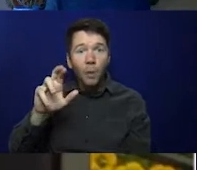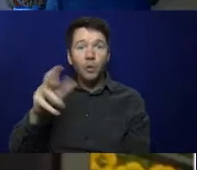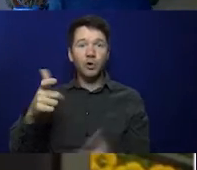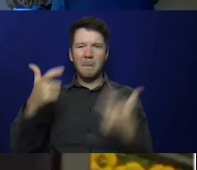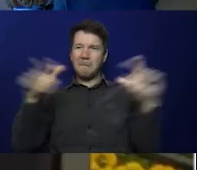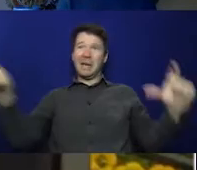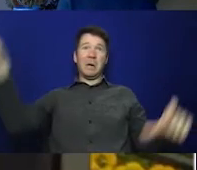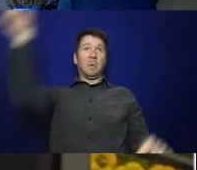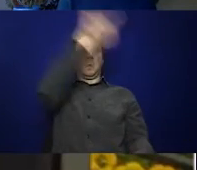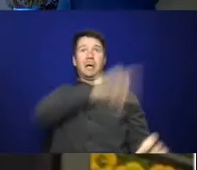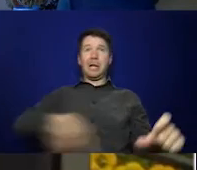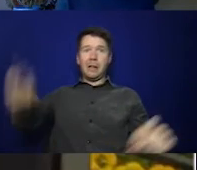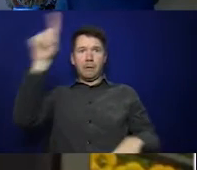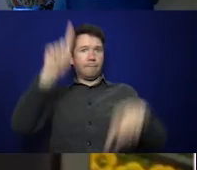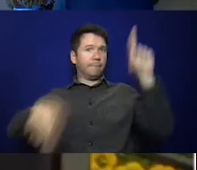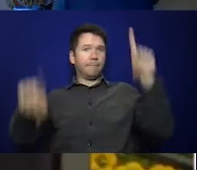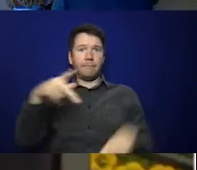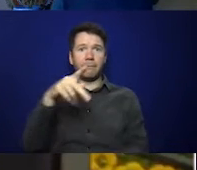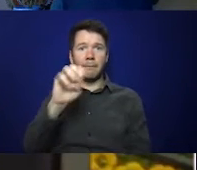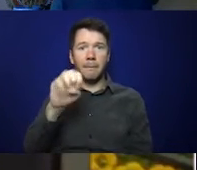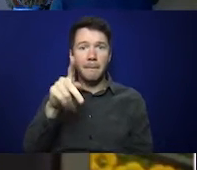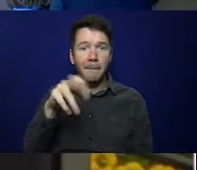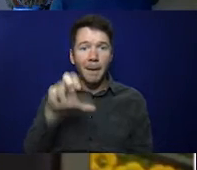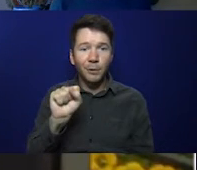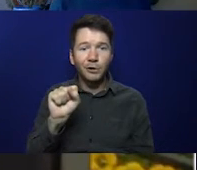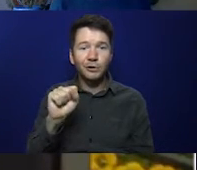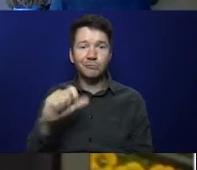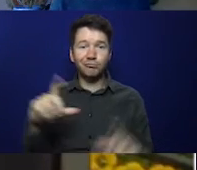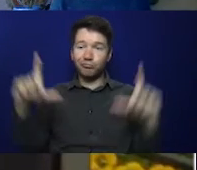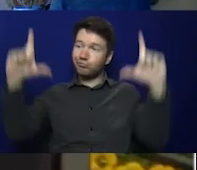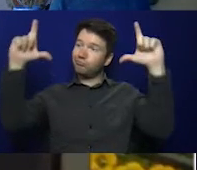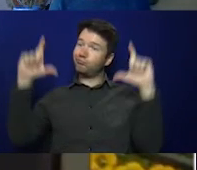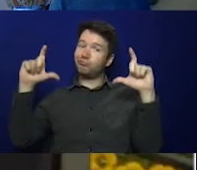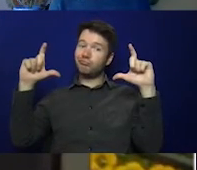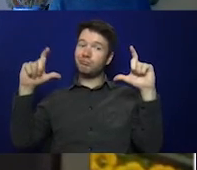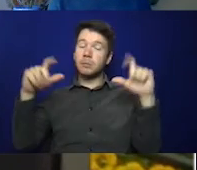and a color wheel of various types of peppers as a hanging backdrop.